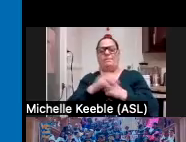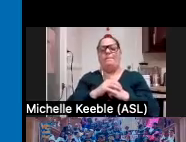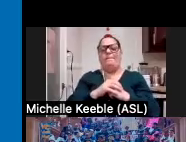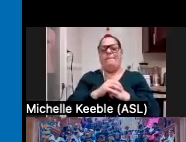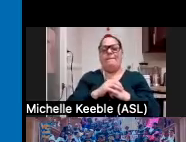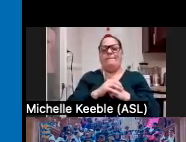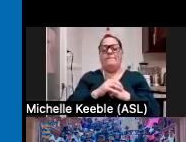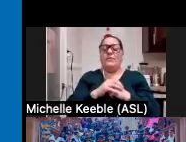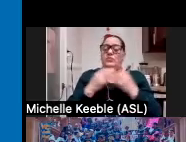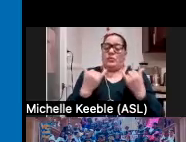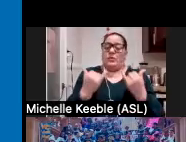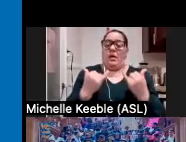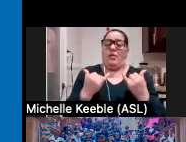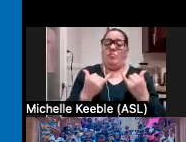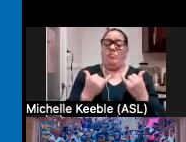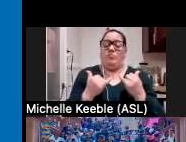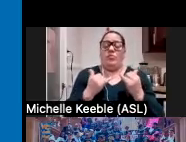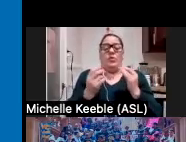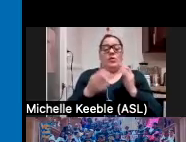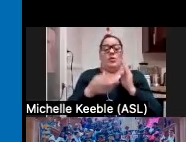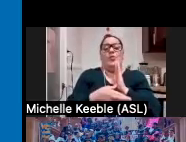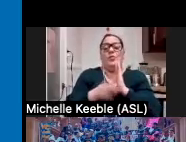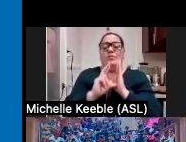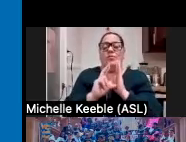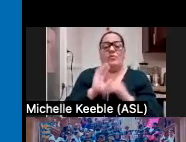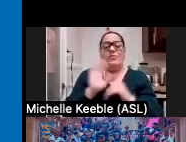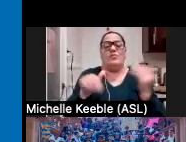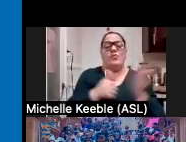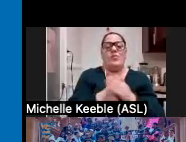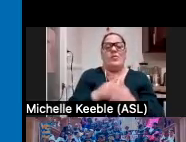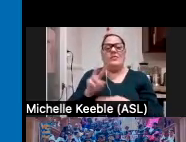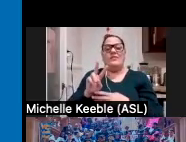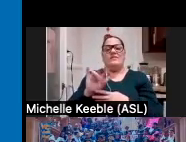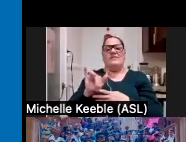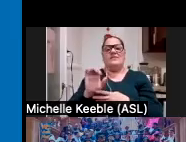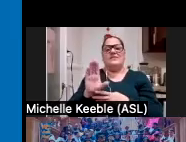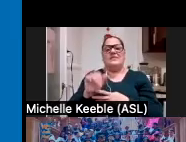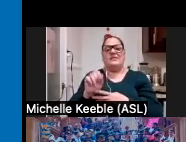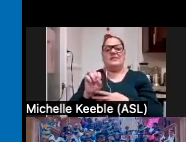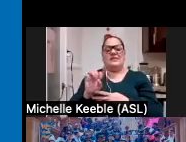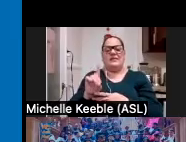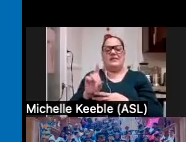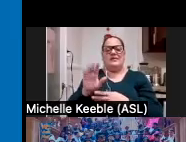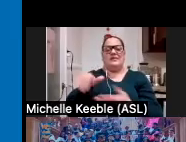and just a a quick overview of the Viscardi Center. Um, we're a network of nonprofit